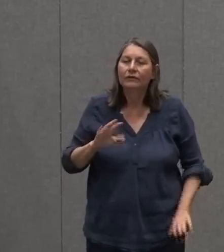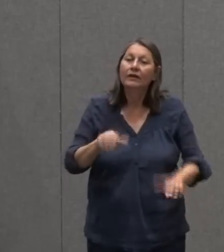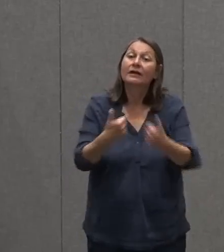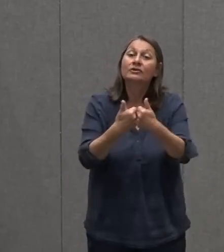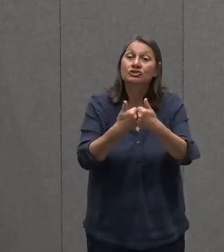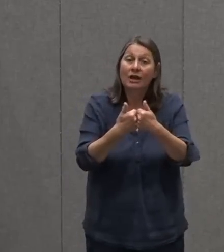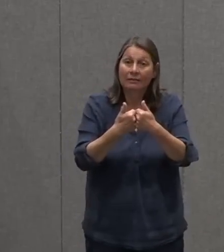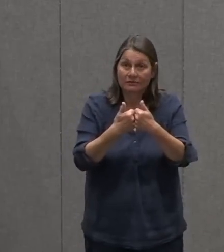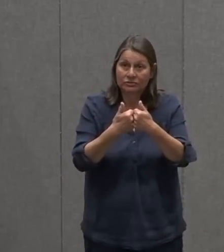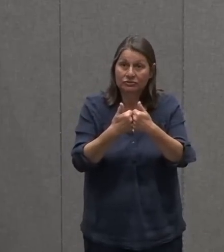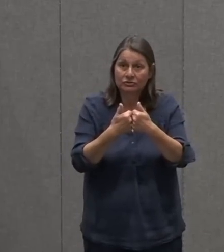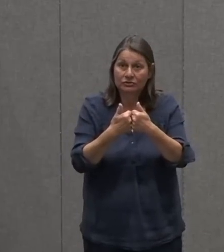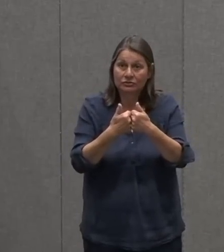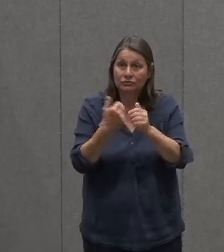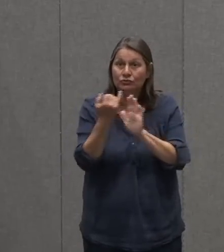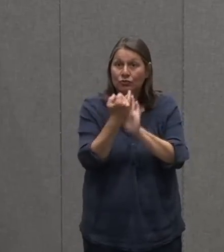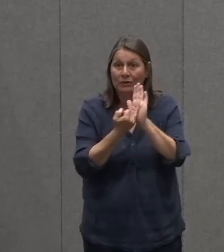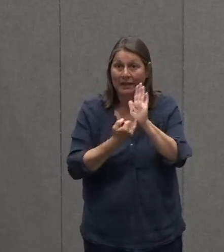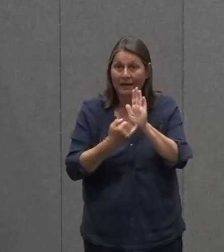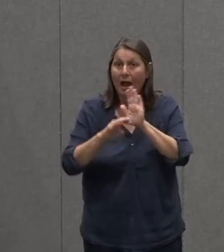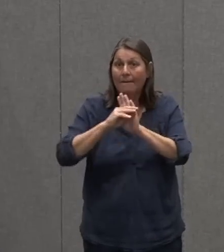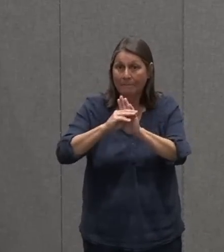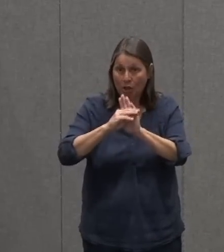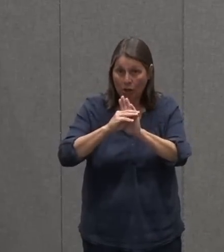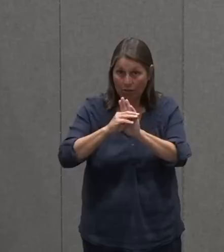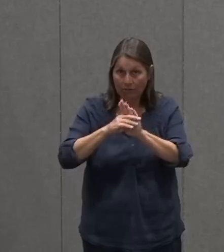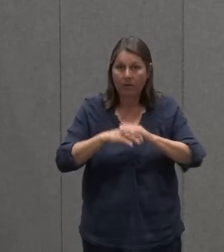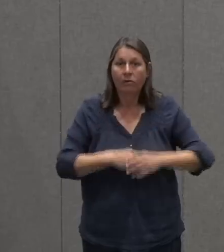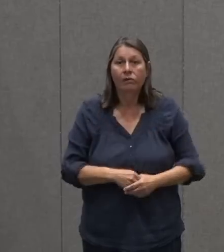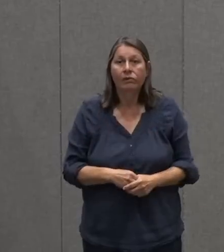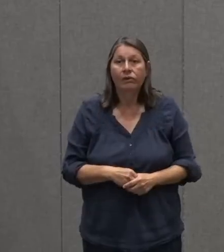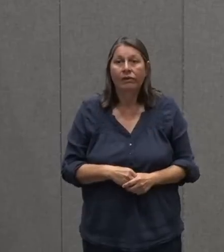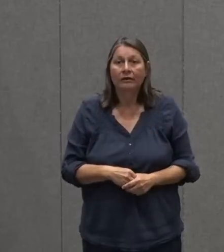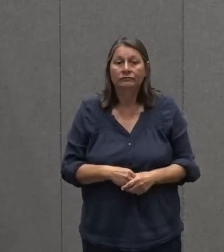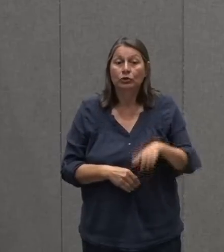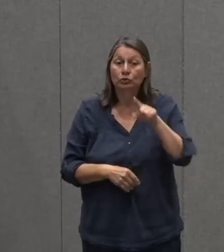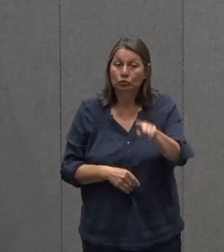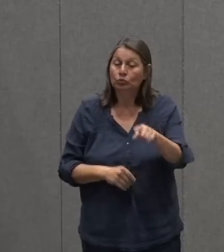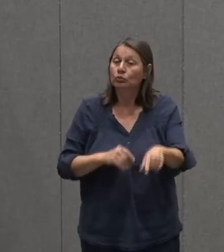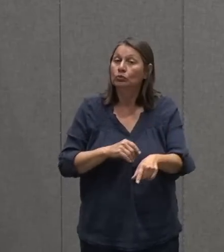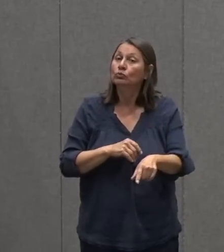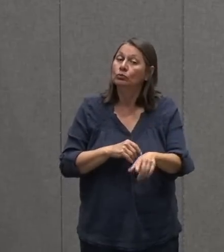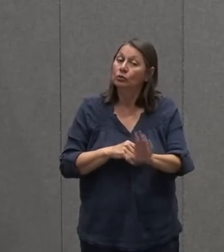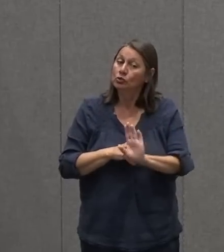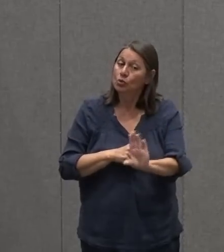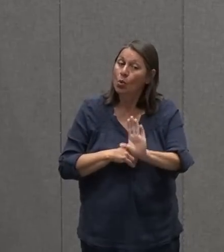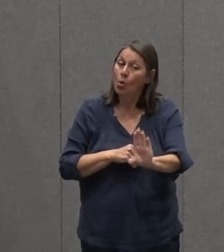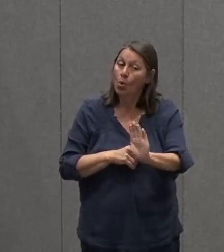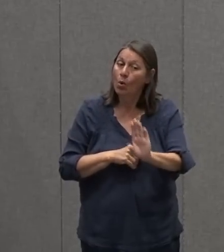let's include four things. Let's include in our drawn model,